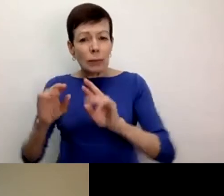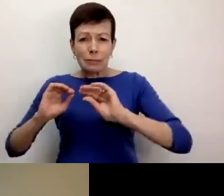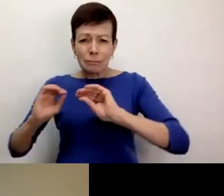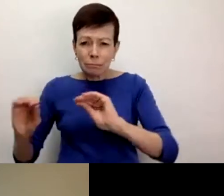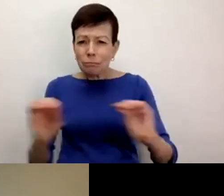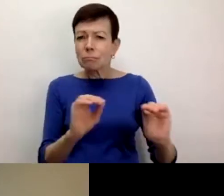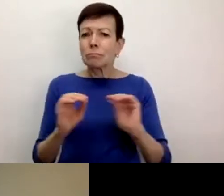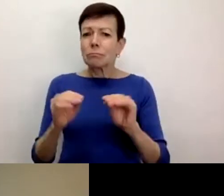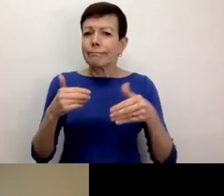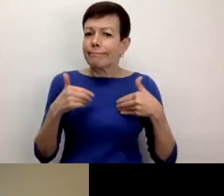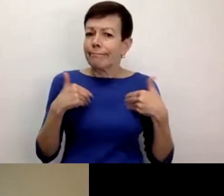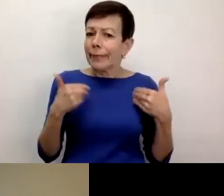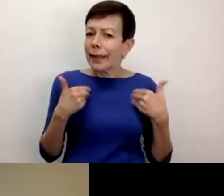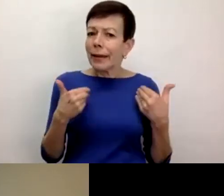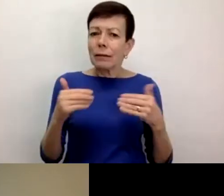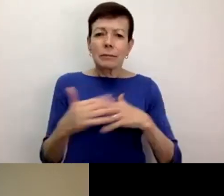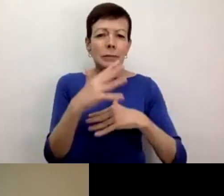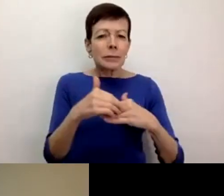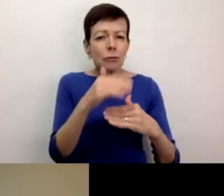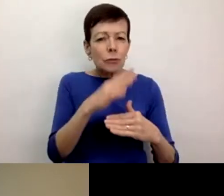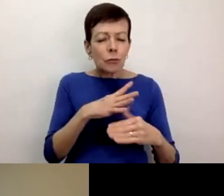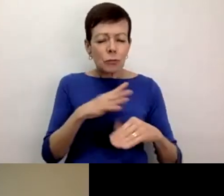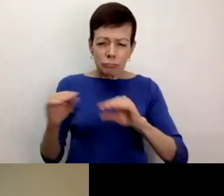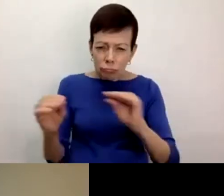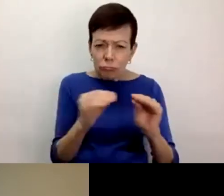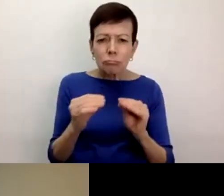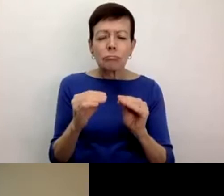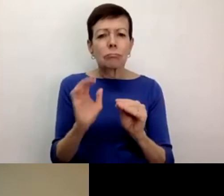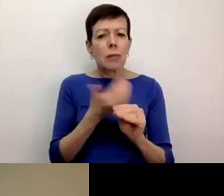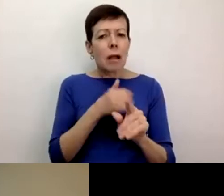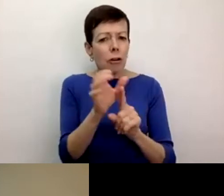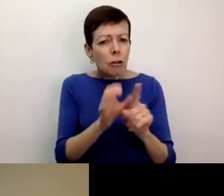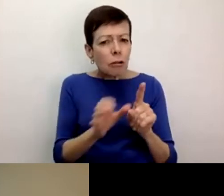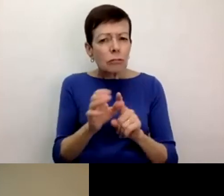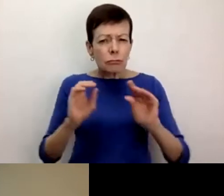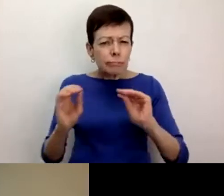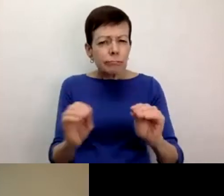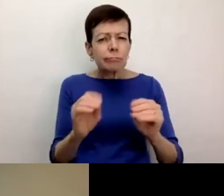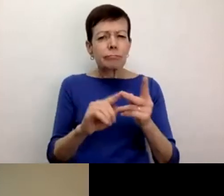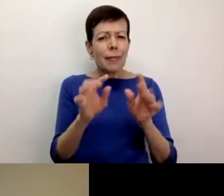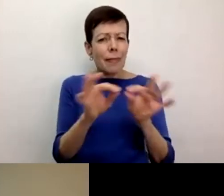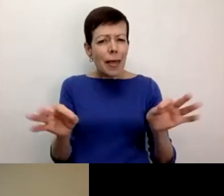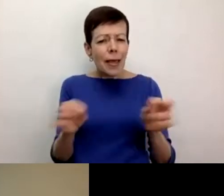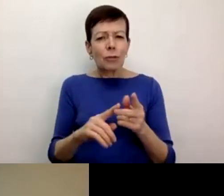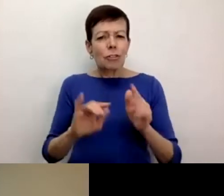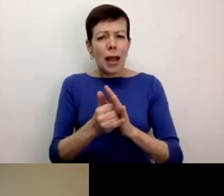about our culture, our language, how to live off the land, how to gather food and medicine